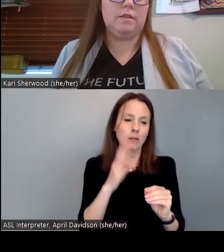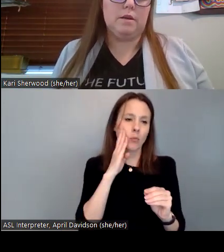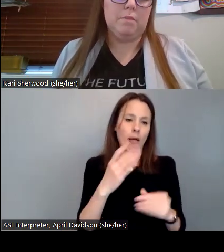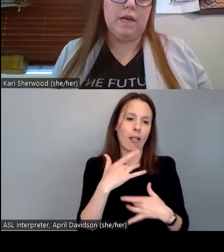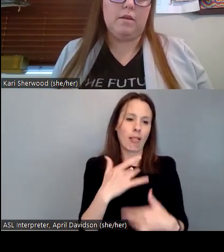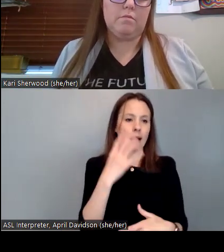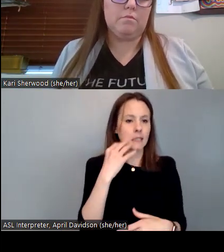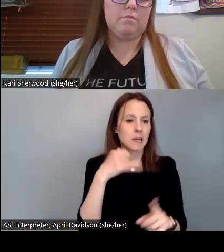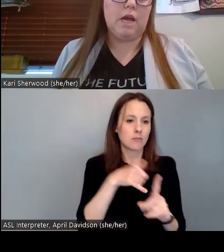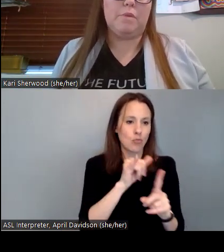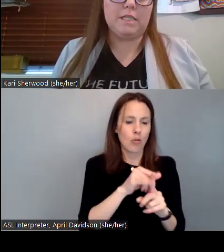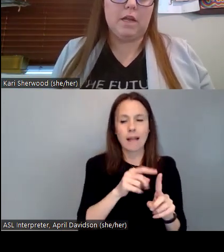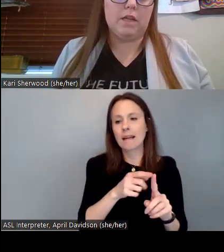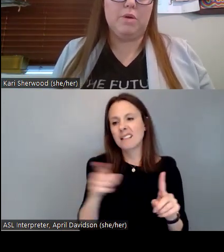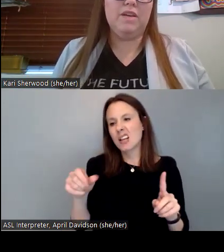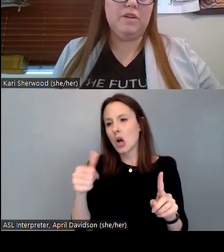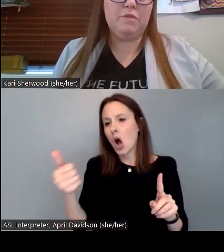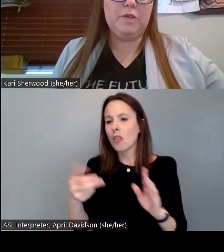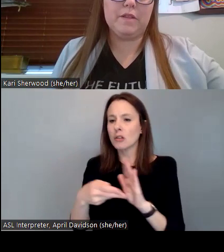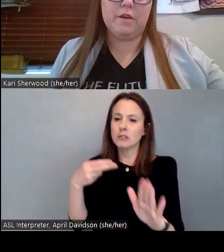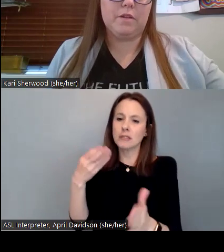and some may not be as likely. But even if you take the